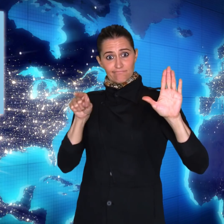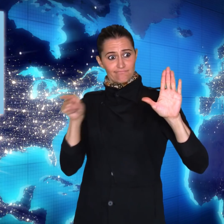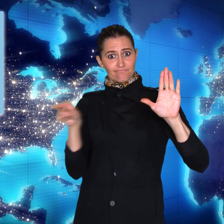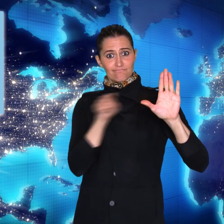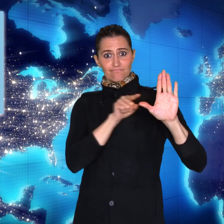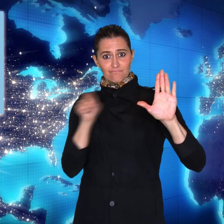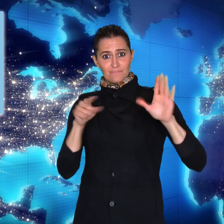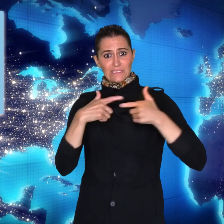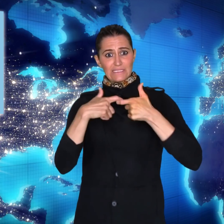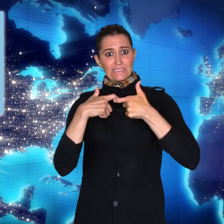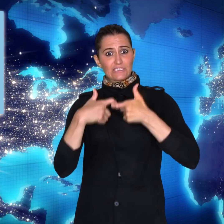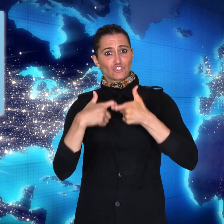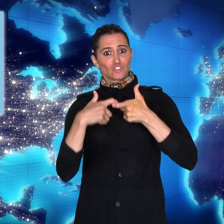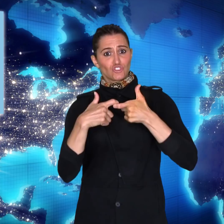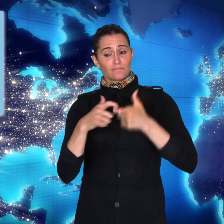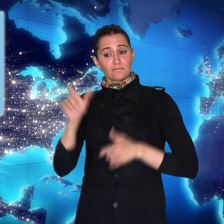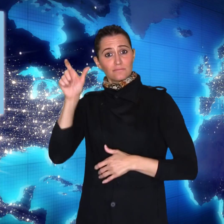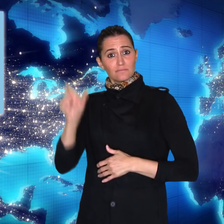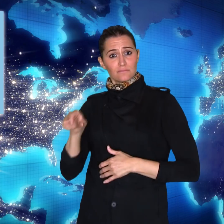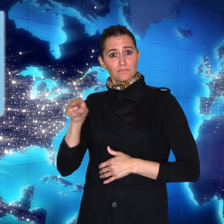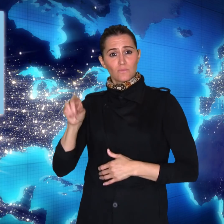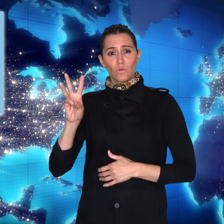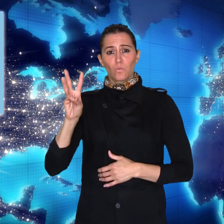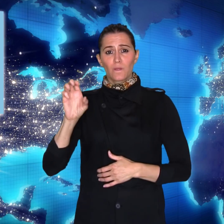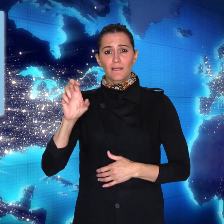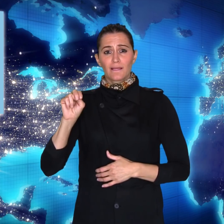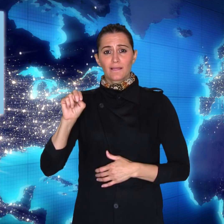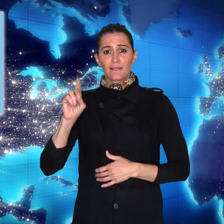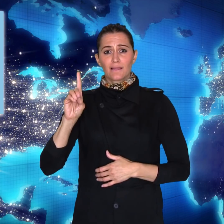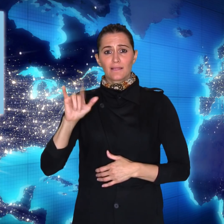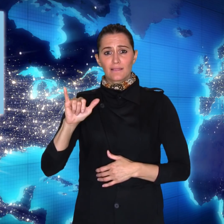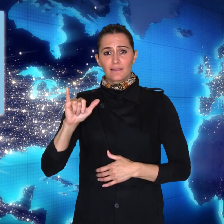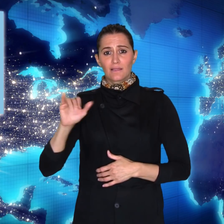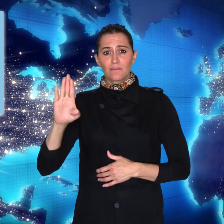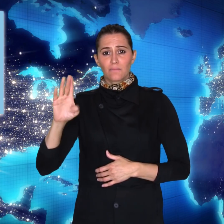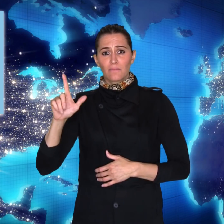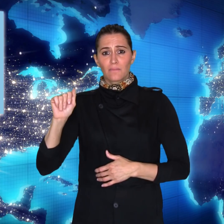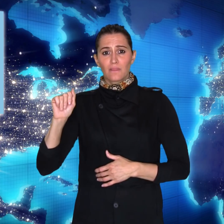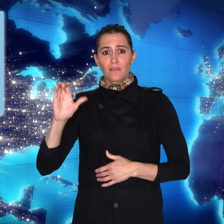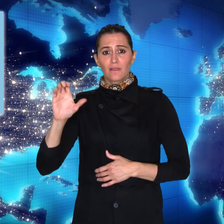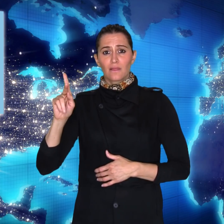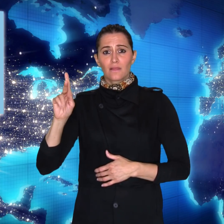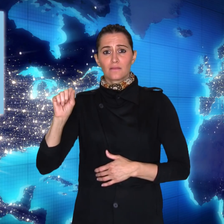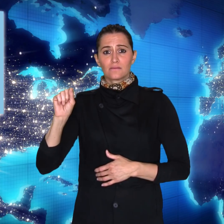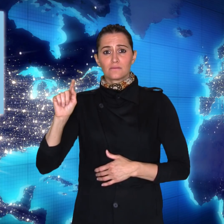Deaf and partially blind sister.